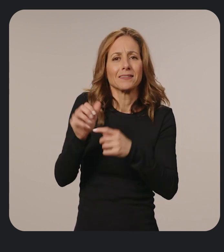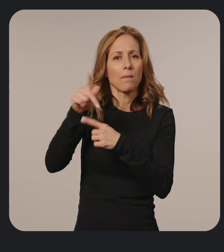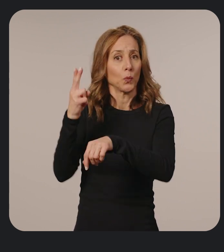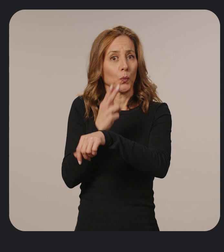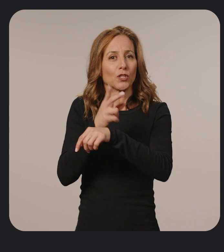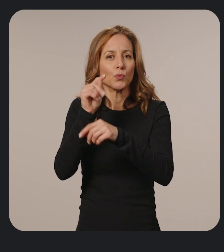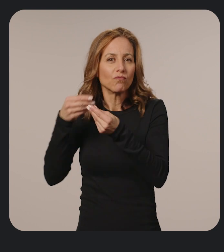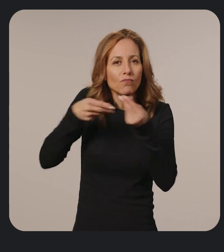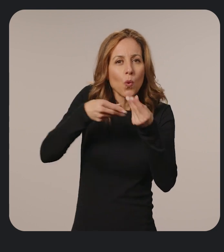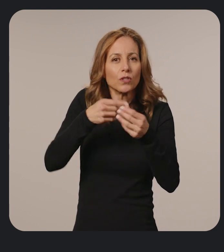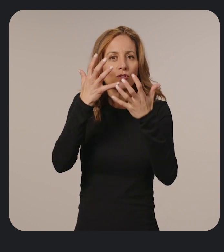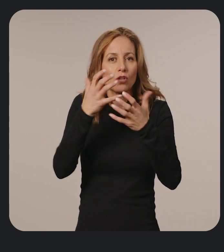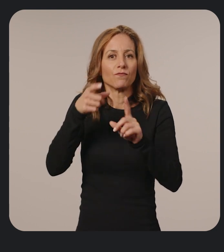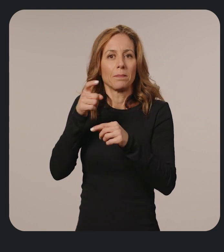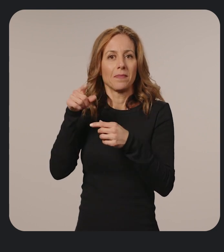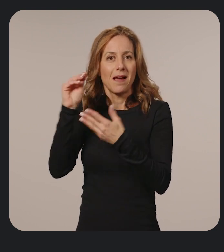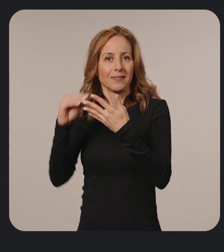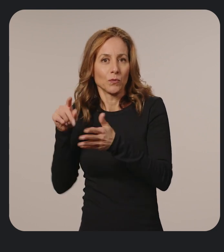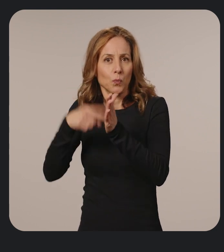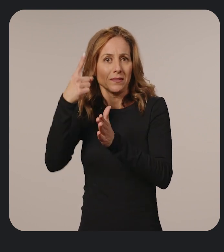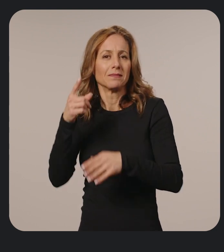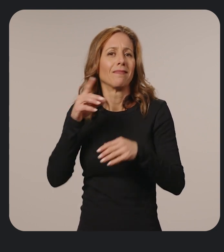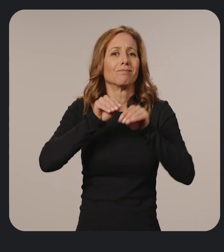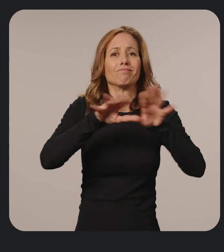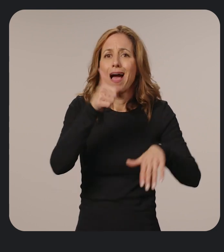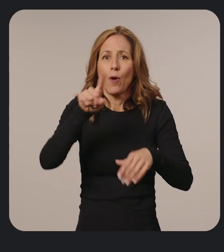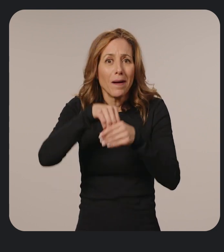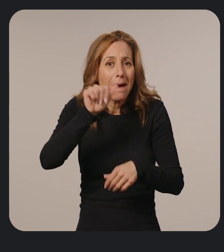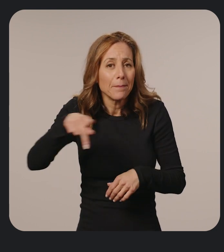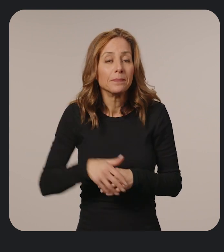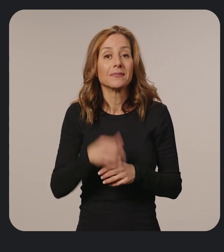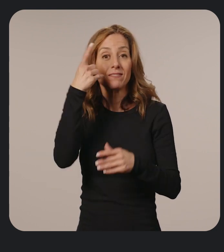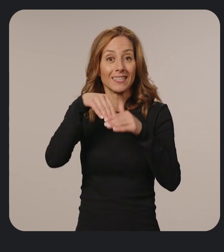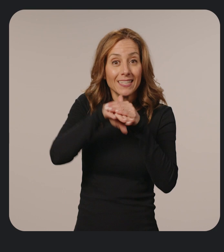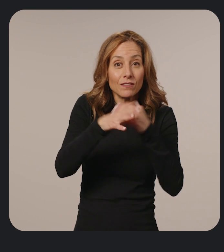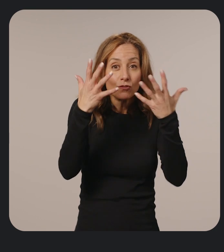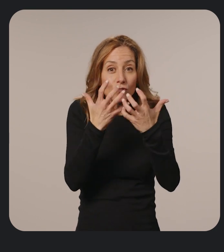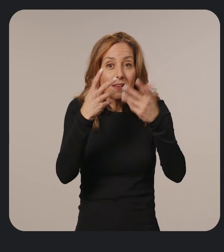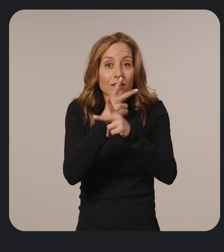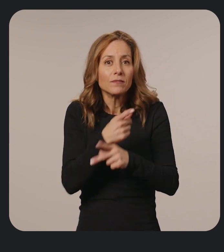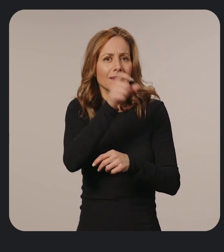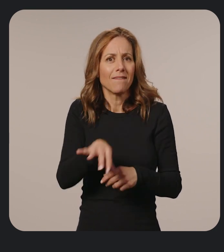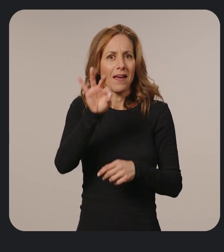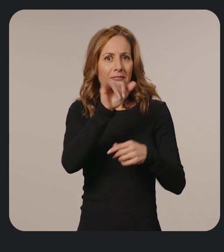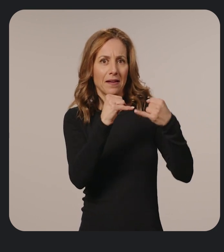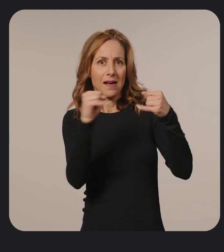to load the shaders from their assets once and make them available anywhere in the app. If we go into shaders, you can find this line,